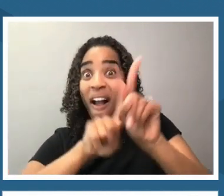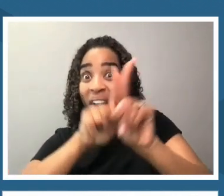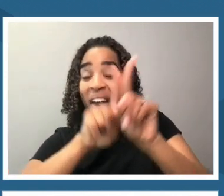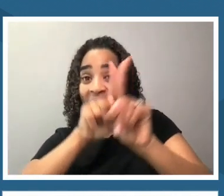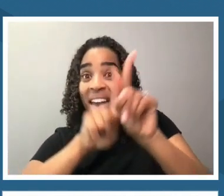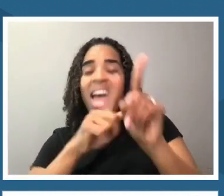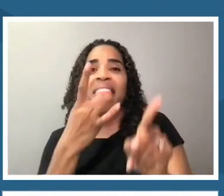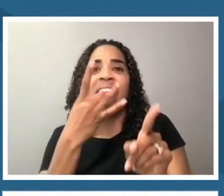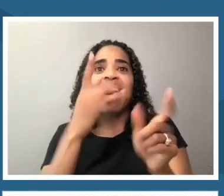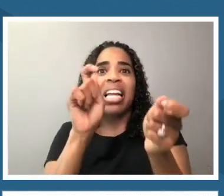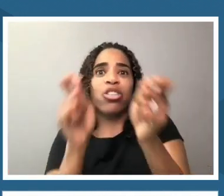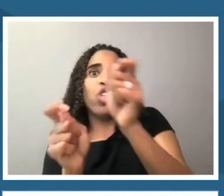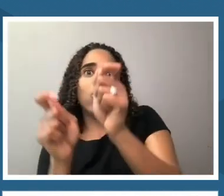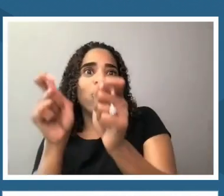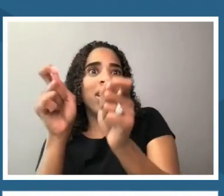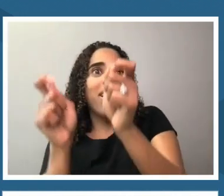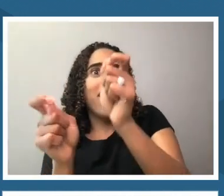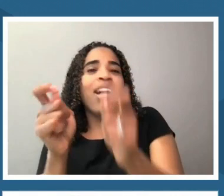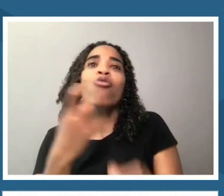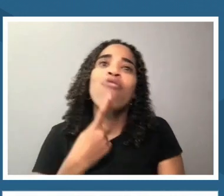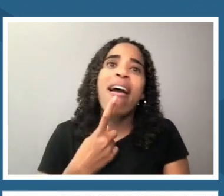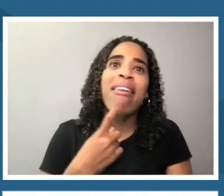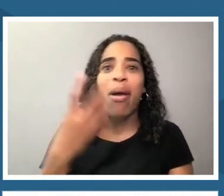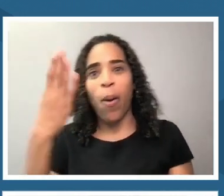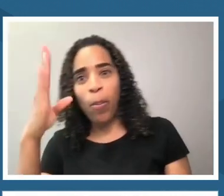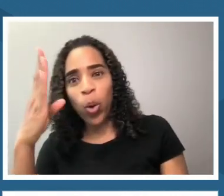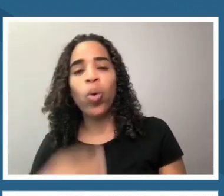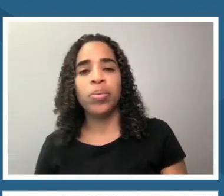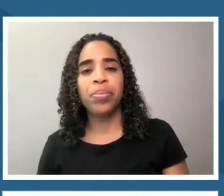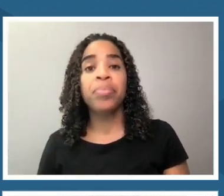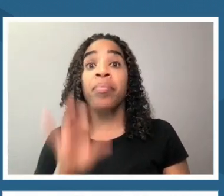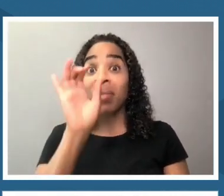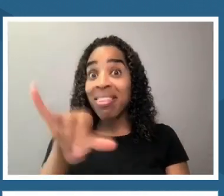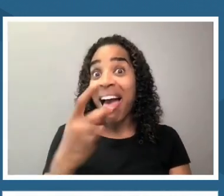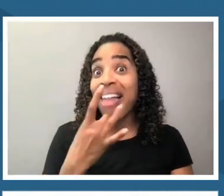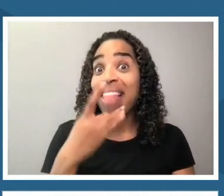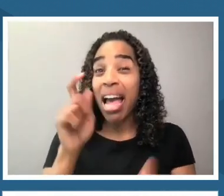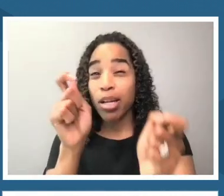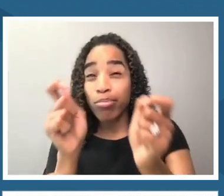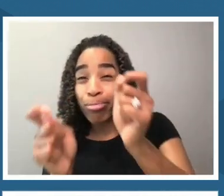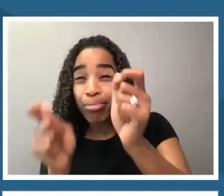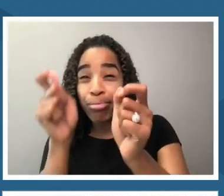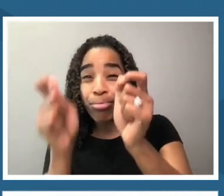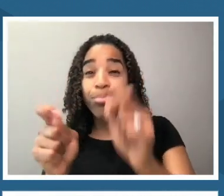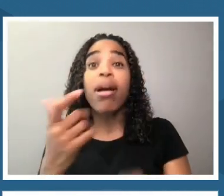blue and towards the red and by how much that light gets shifted